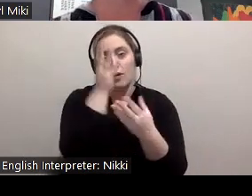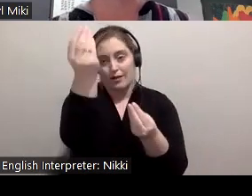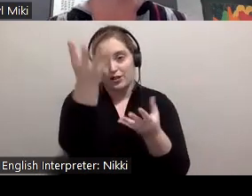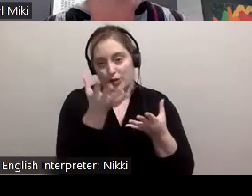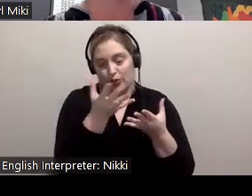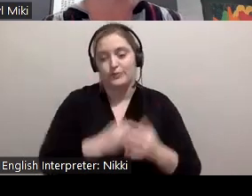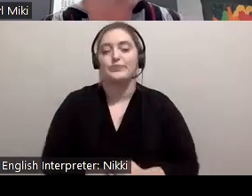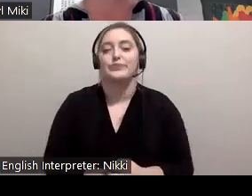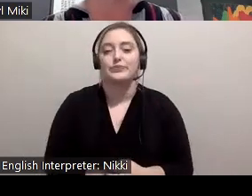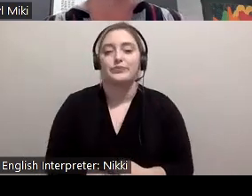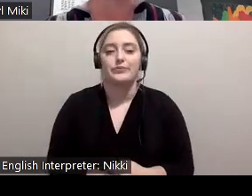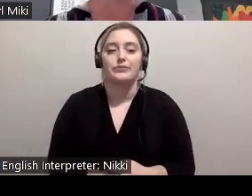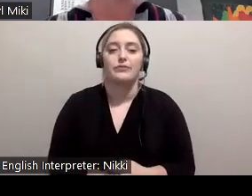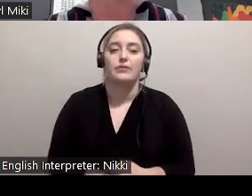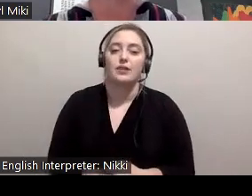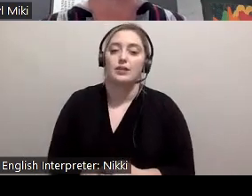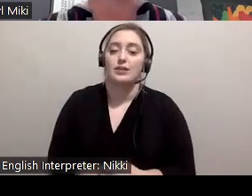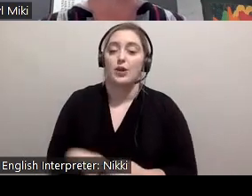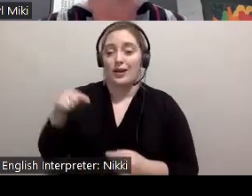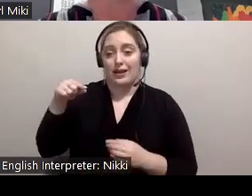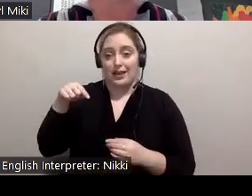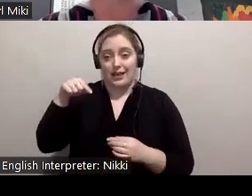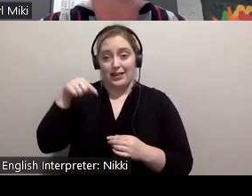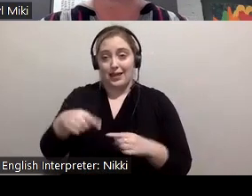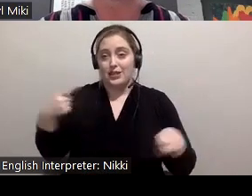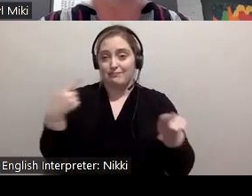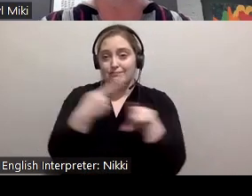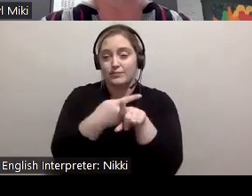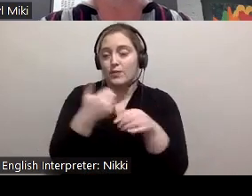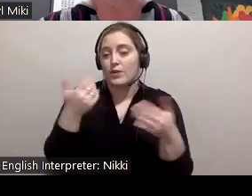example there this grant does conflict with two of our other